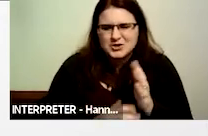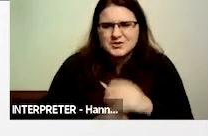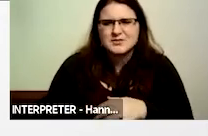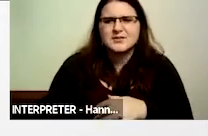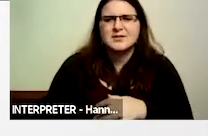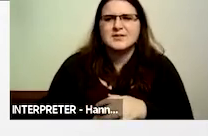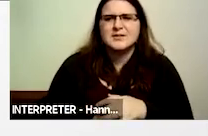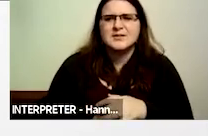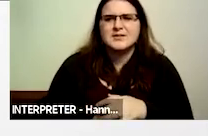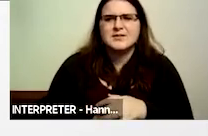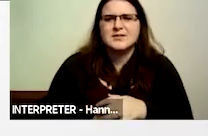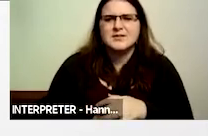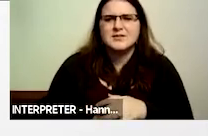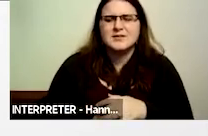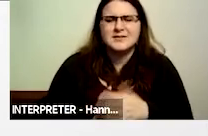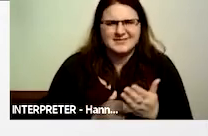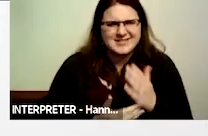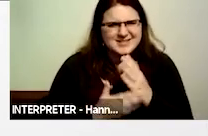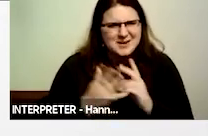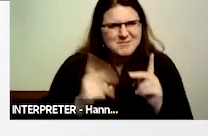well, you definitely didn't think through your culture here.